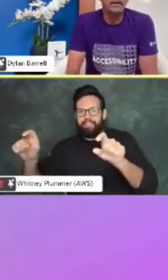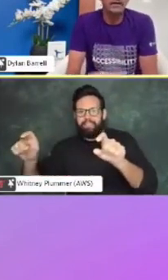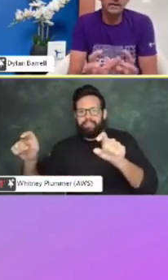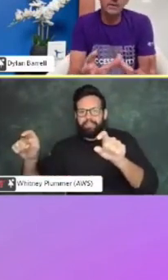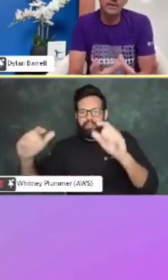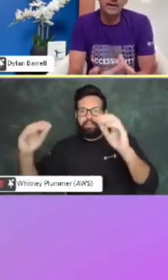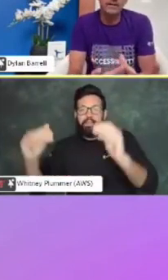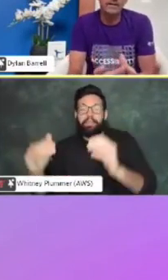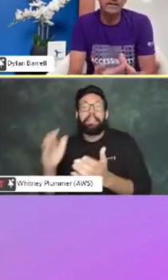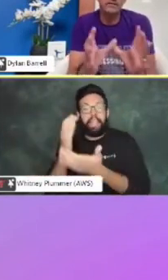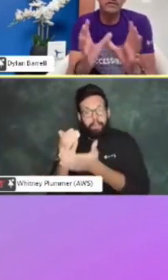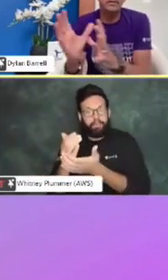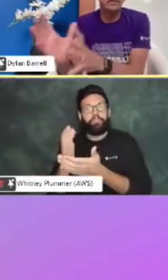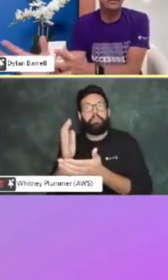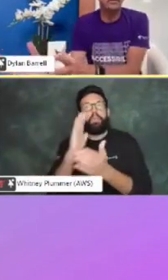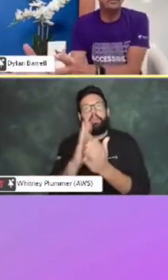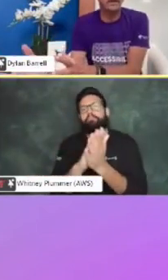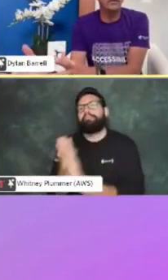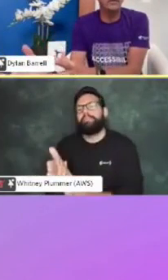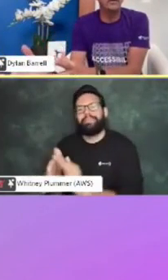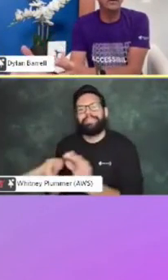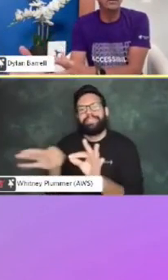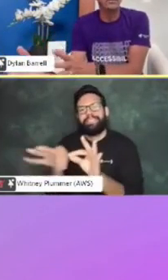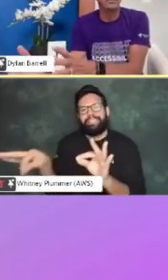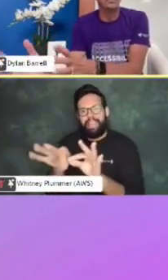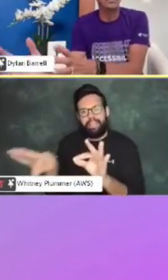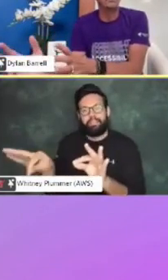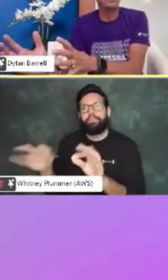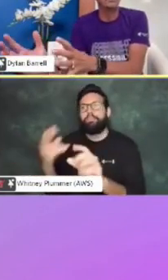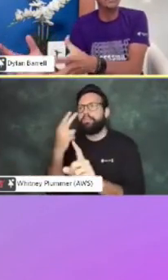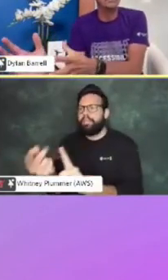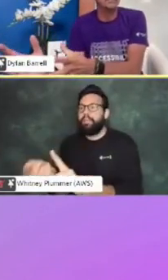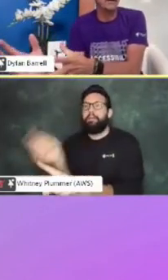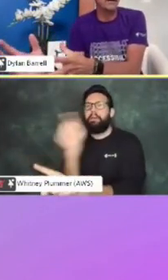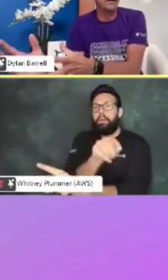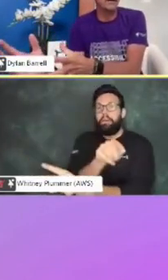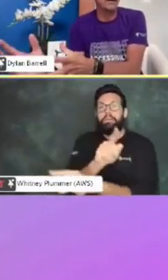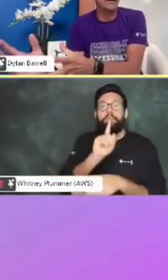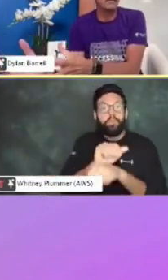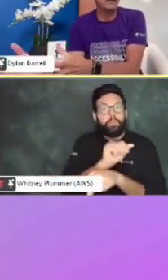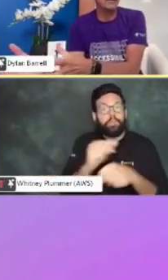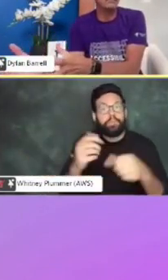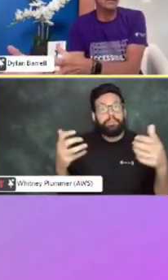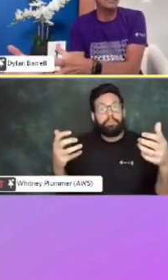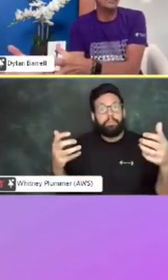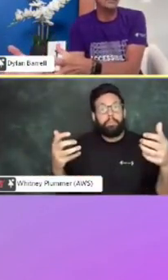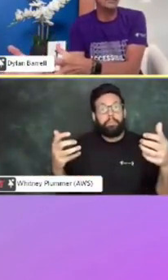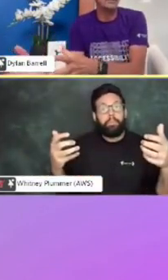and then we validate that to see whether it matches the text that's actually there semantically.